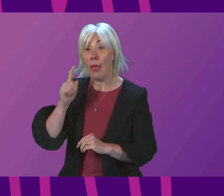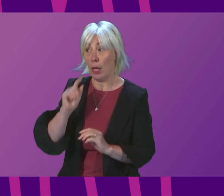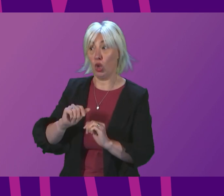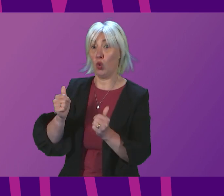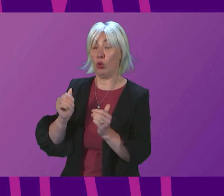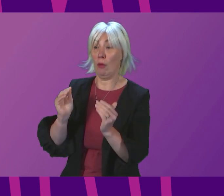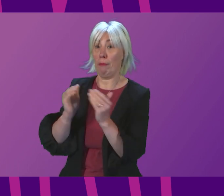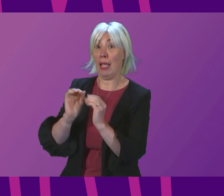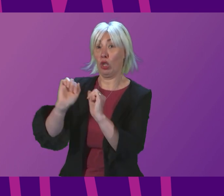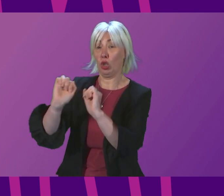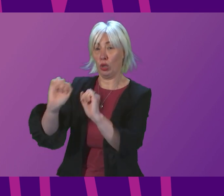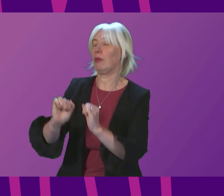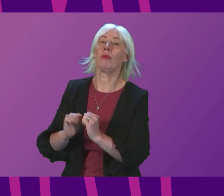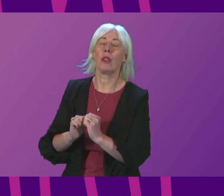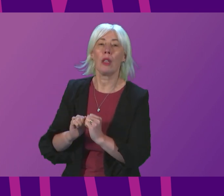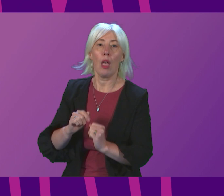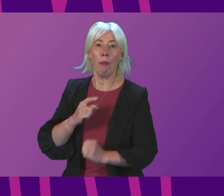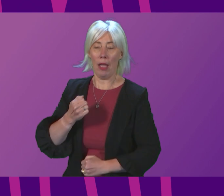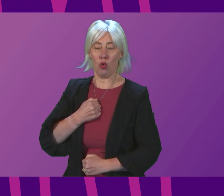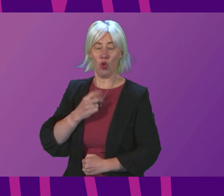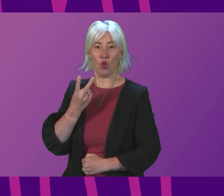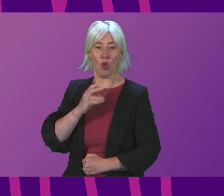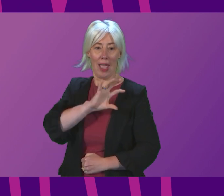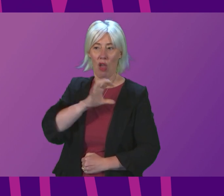Our two constituencies, which make up the wider Monklands area, have a rich shared history,